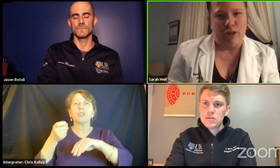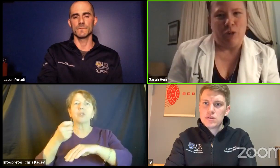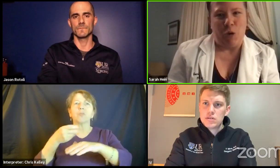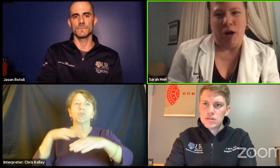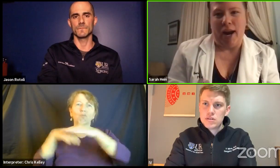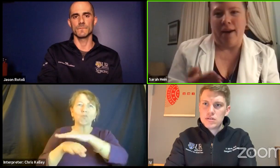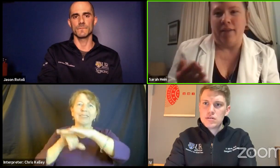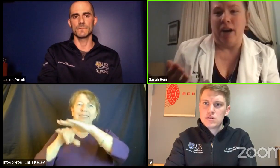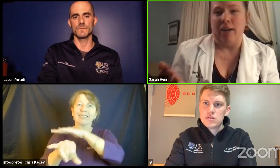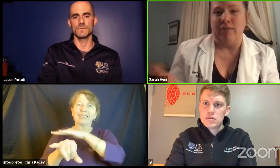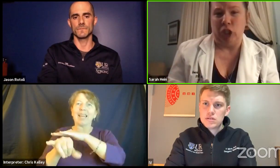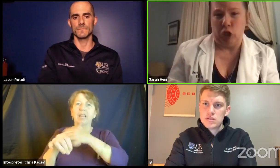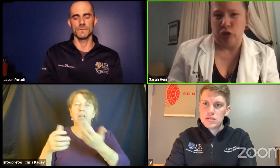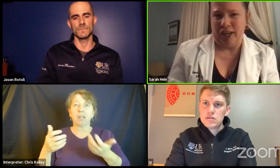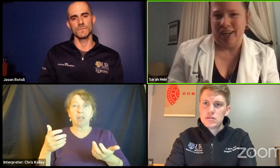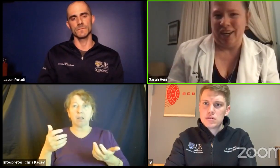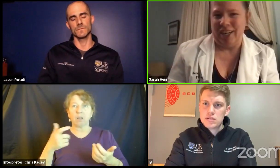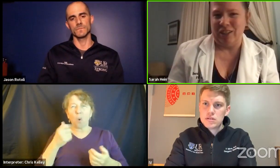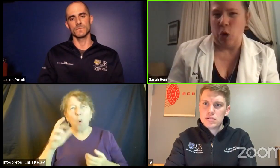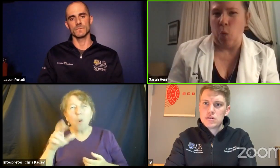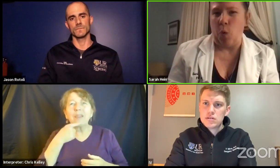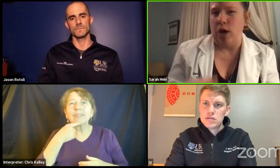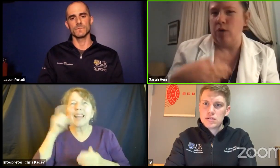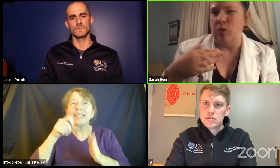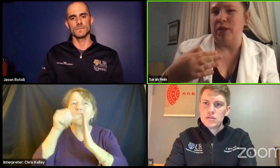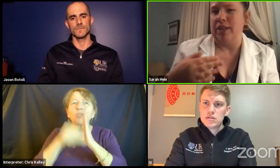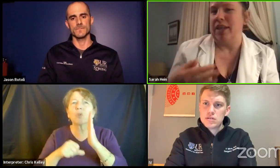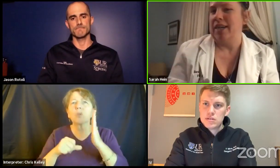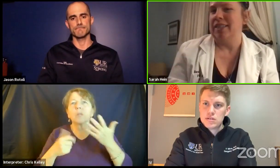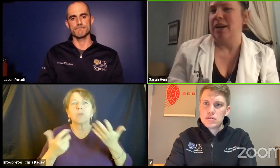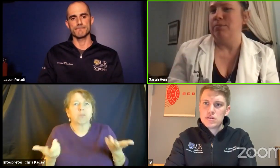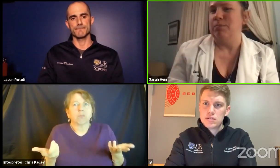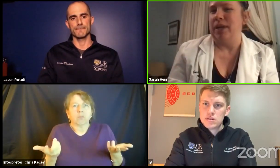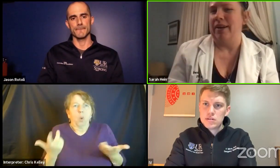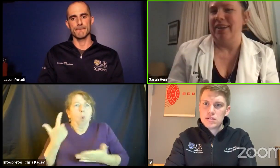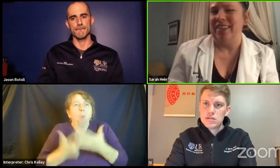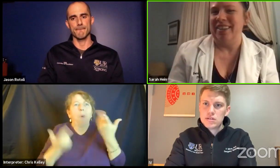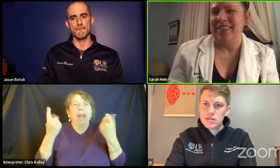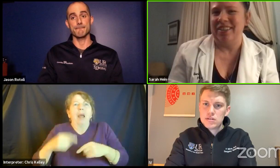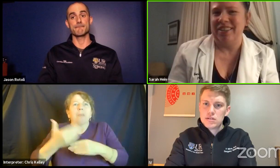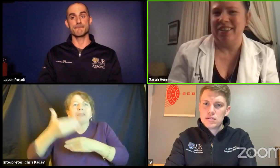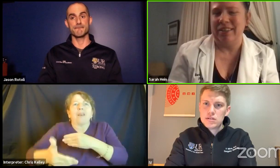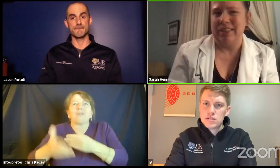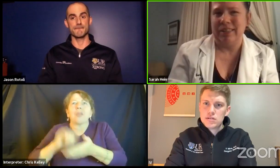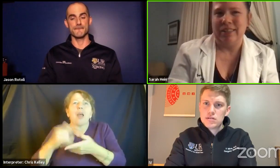from the three main vessels of your heart, those can cause pain as well and it is imperative